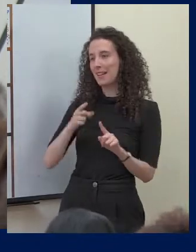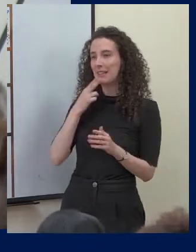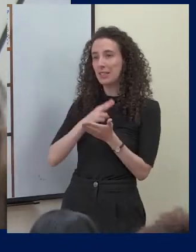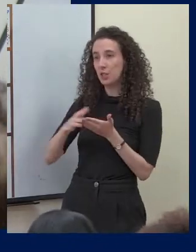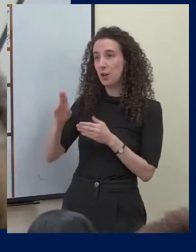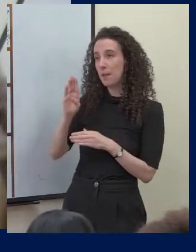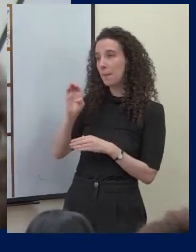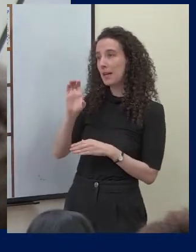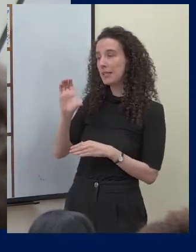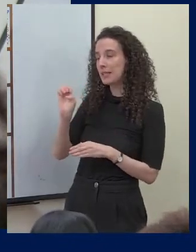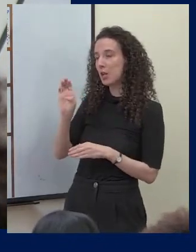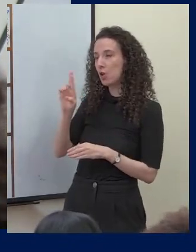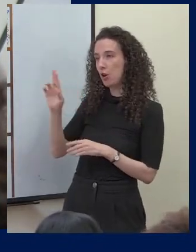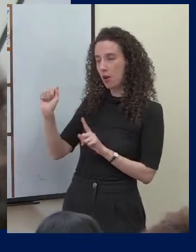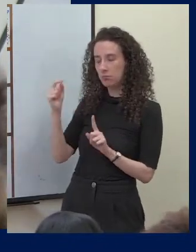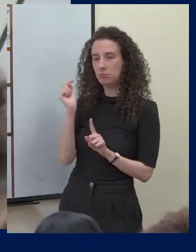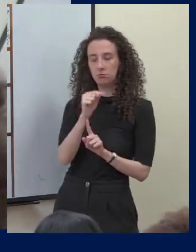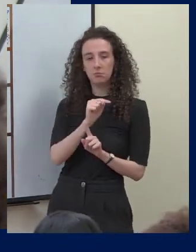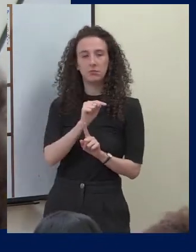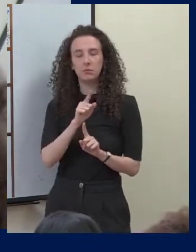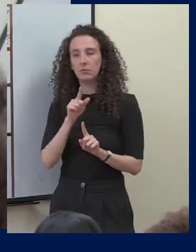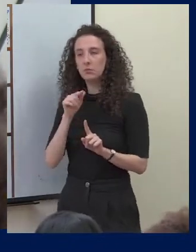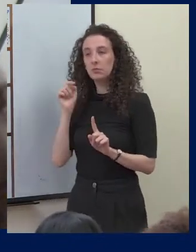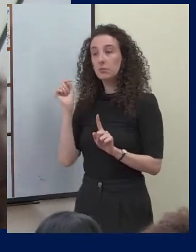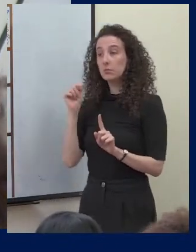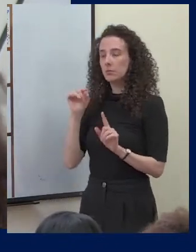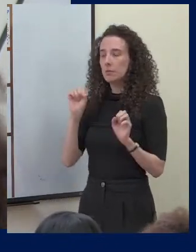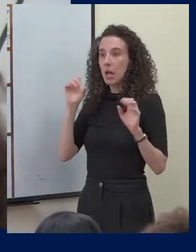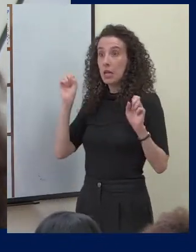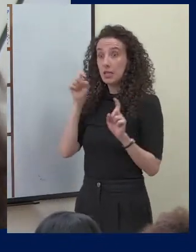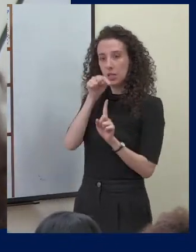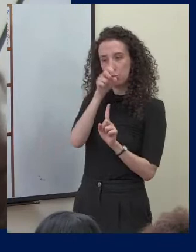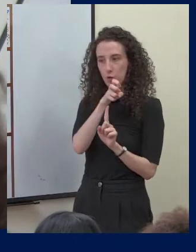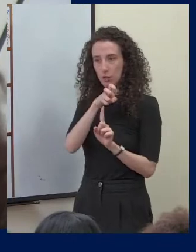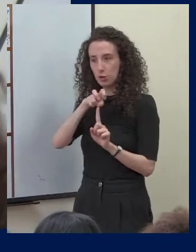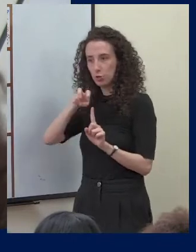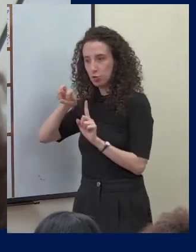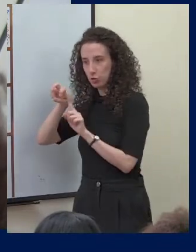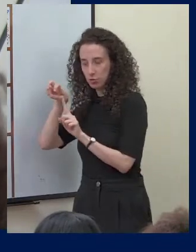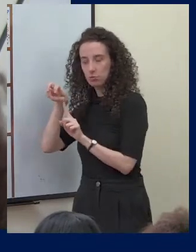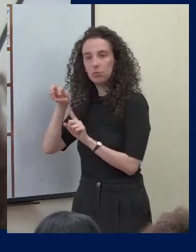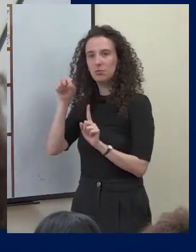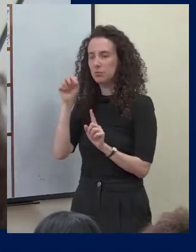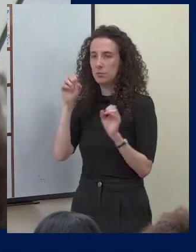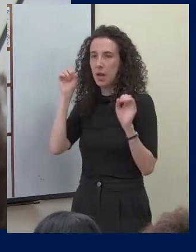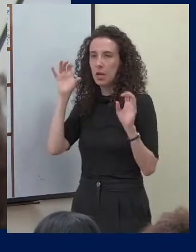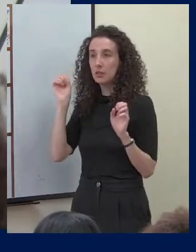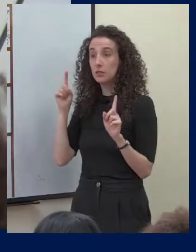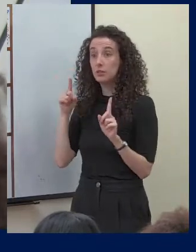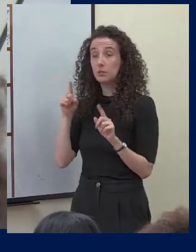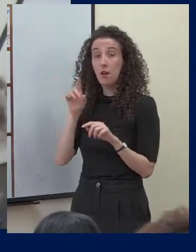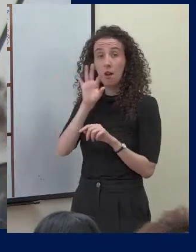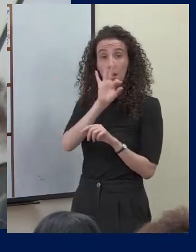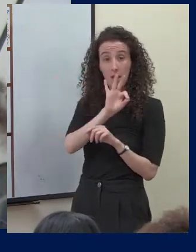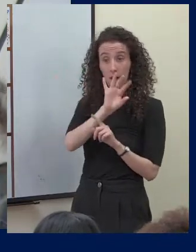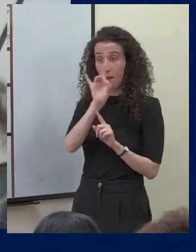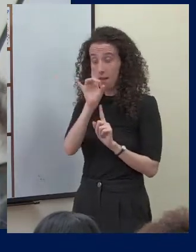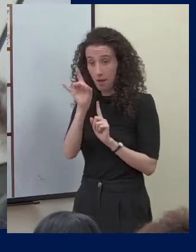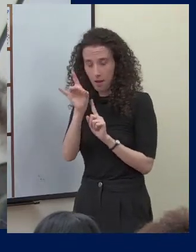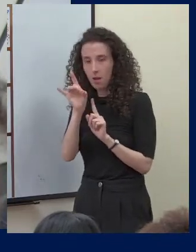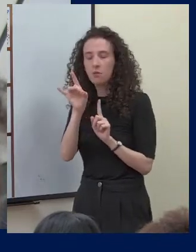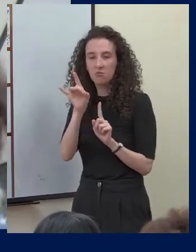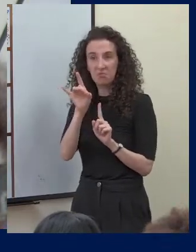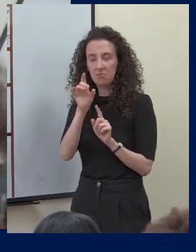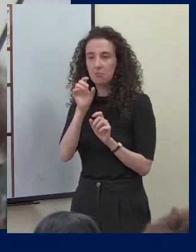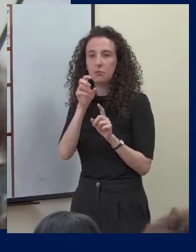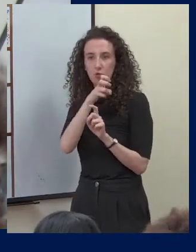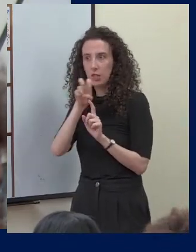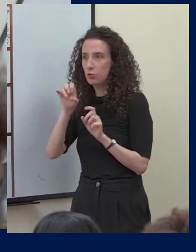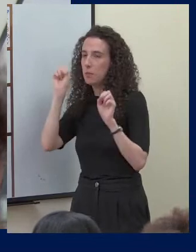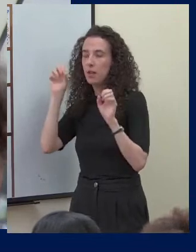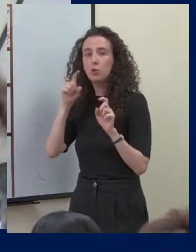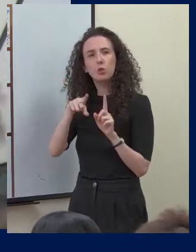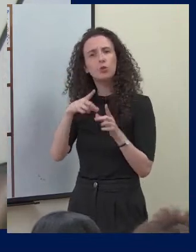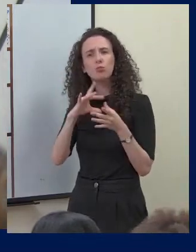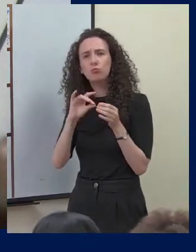It is amazing transition to go to 988 and he have talked about the number of calls but